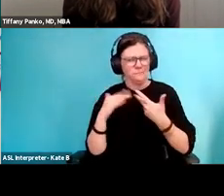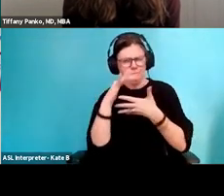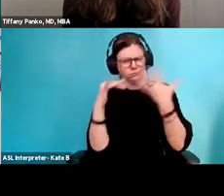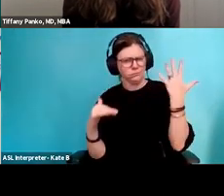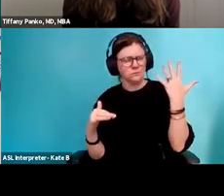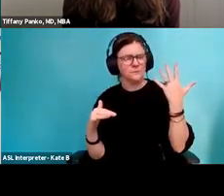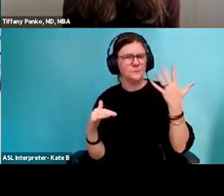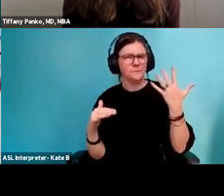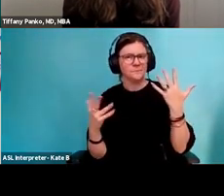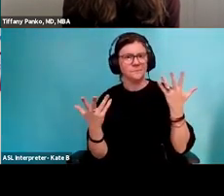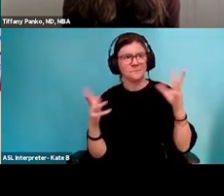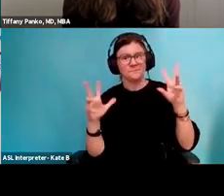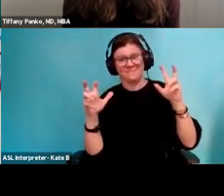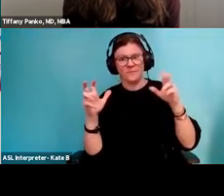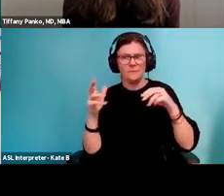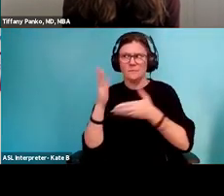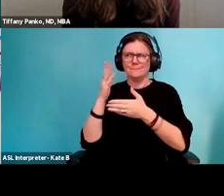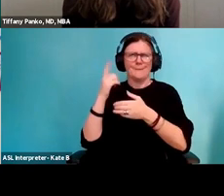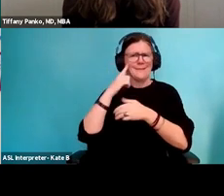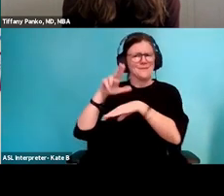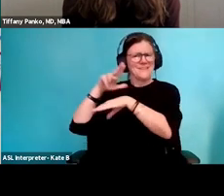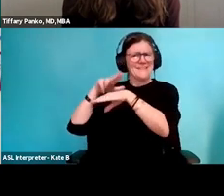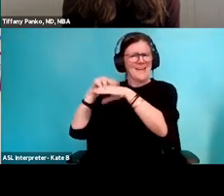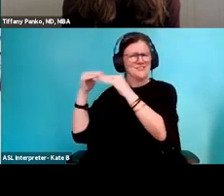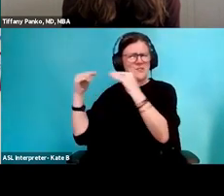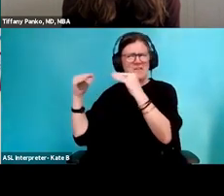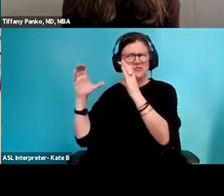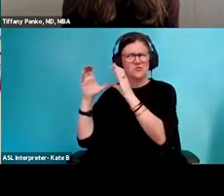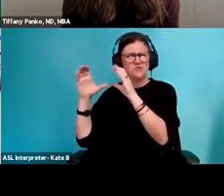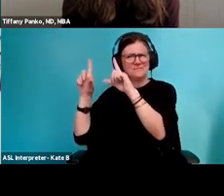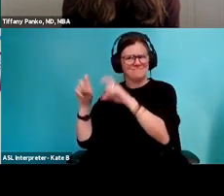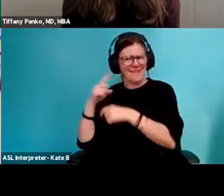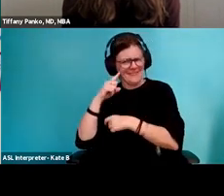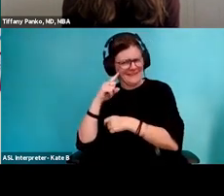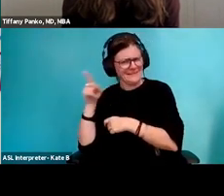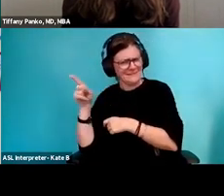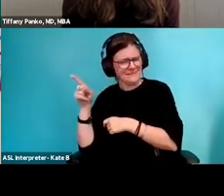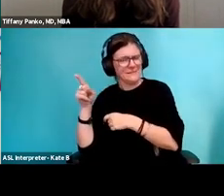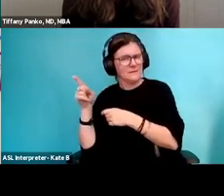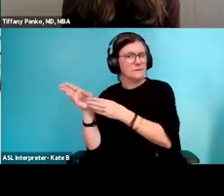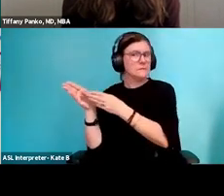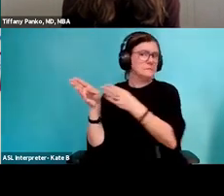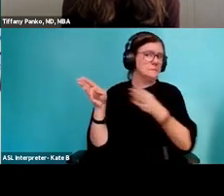With some kind of national, where you take a certification exam to more be a community